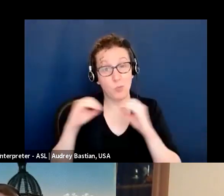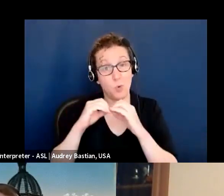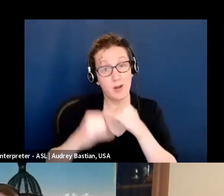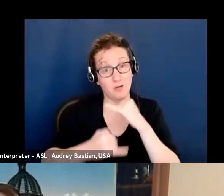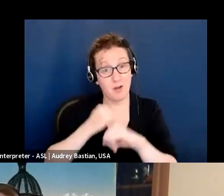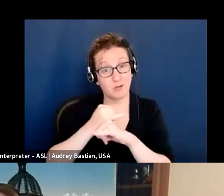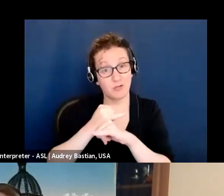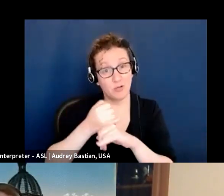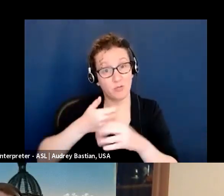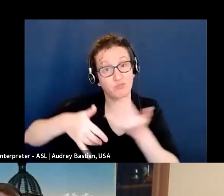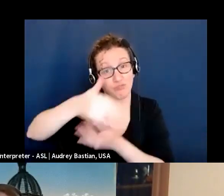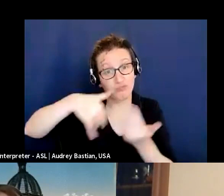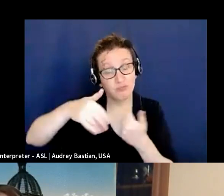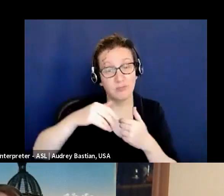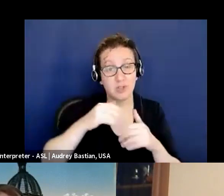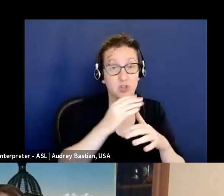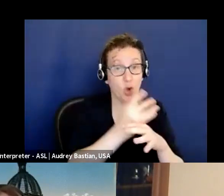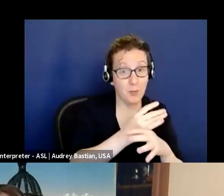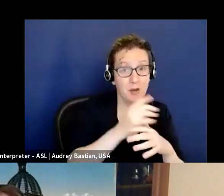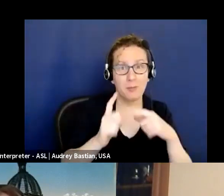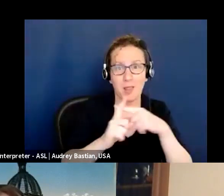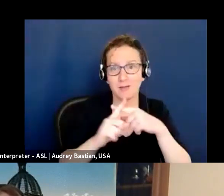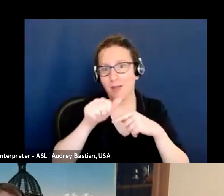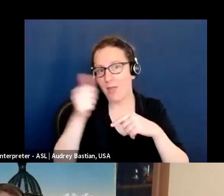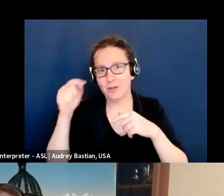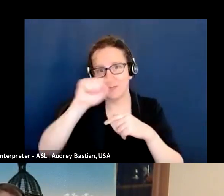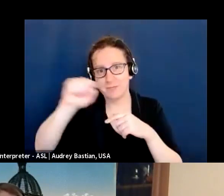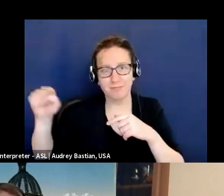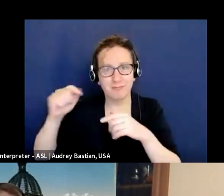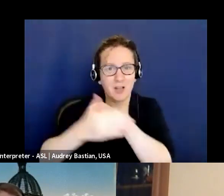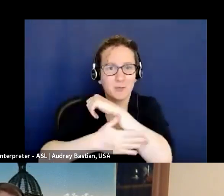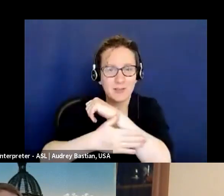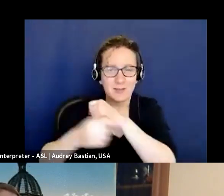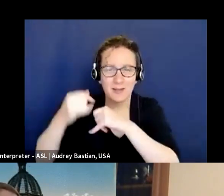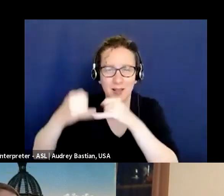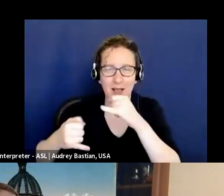even beyond Germany in the last third? >> SAMSARA COUNTS: Yeah.